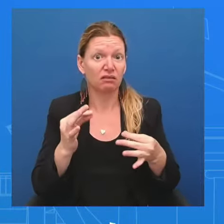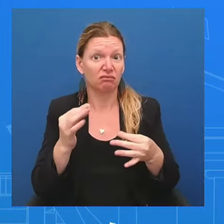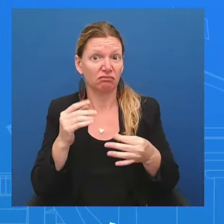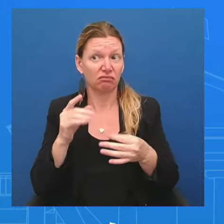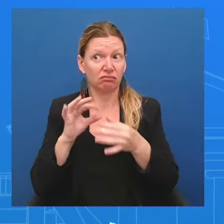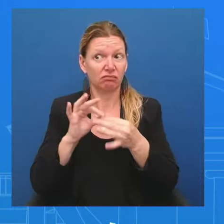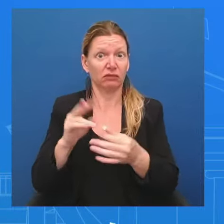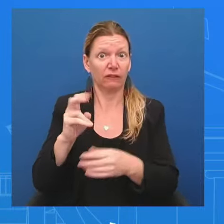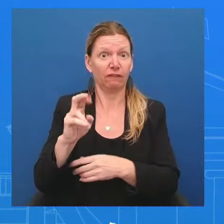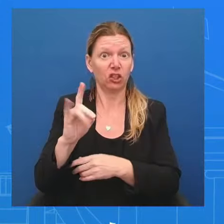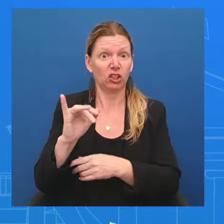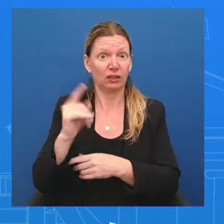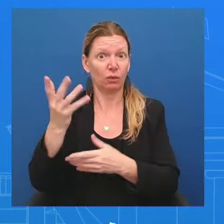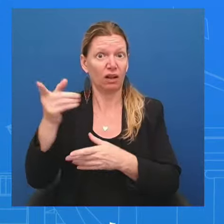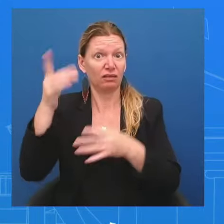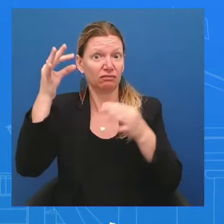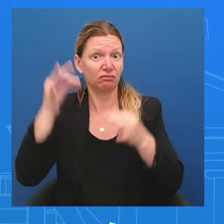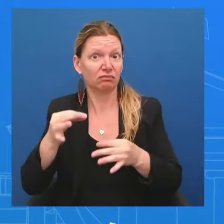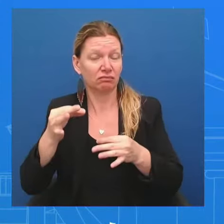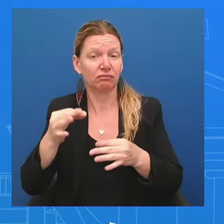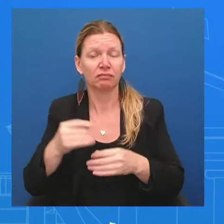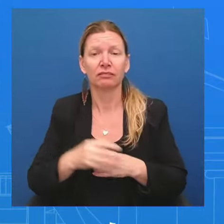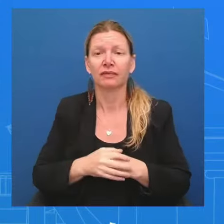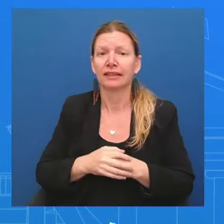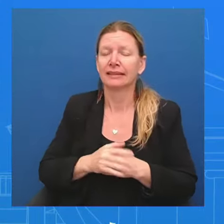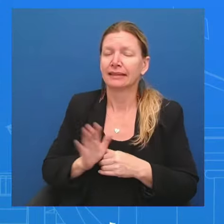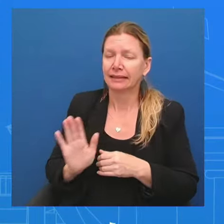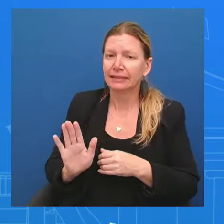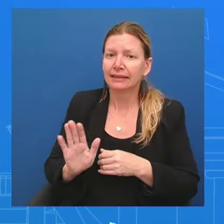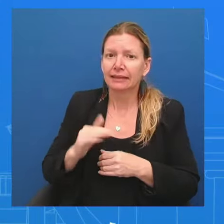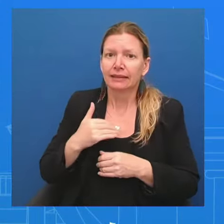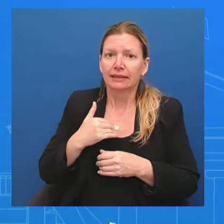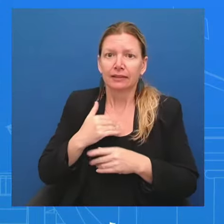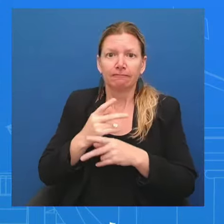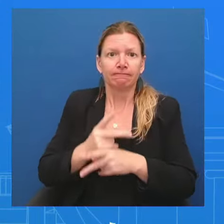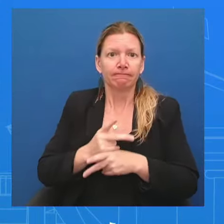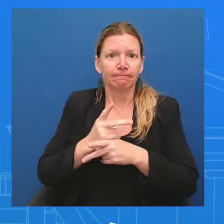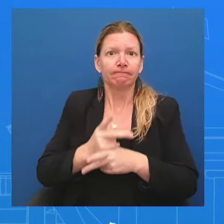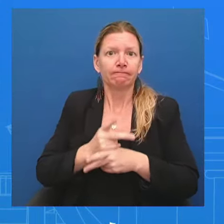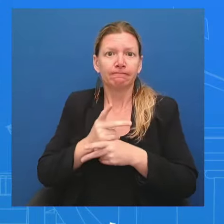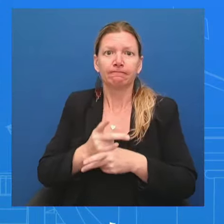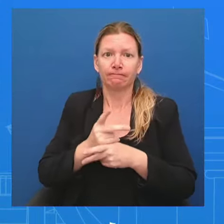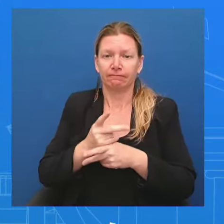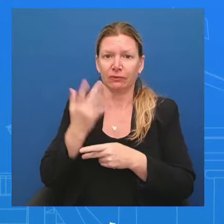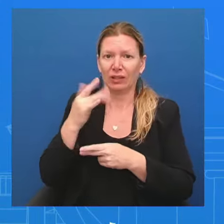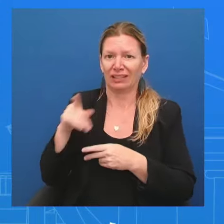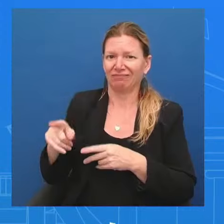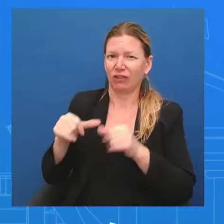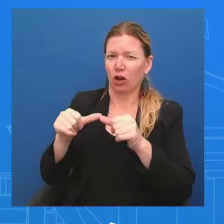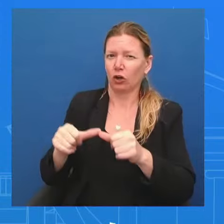when it comes to especially this ongoing case. And also, as you all know, obviously the former president